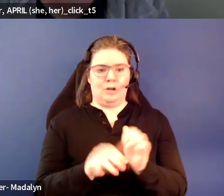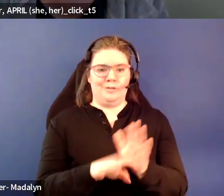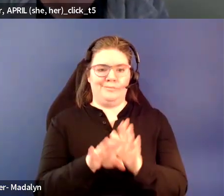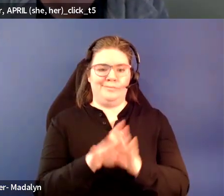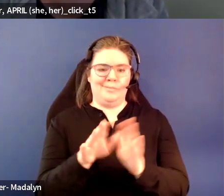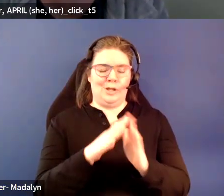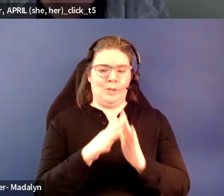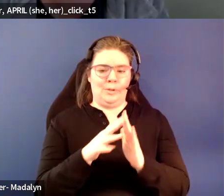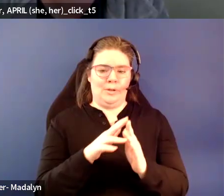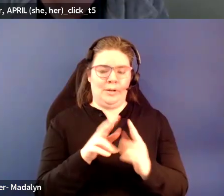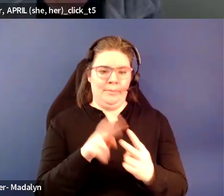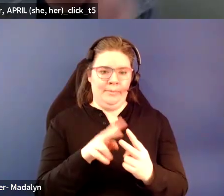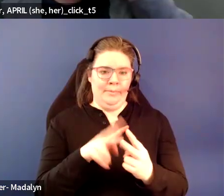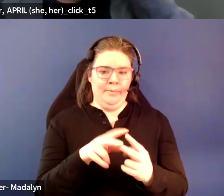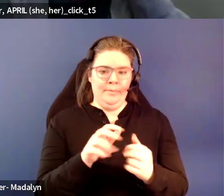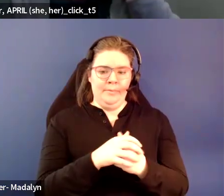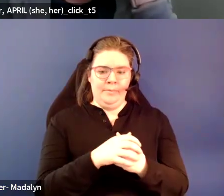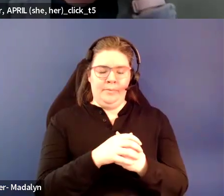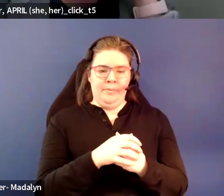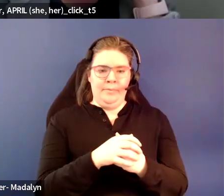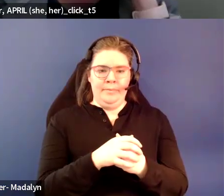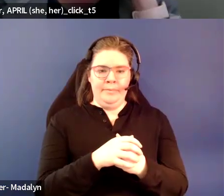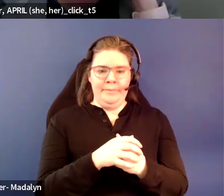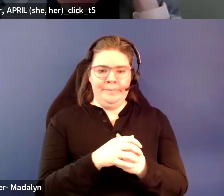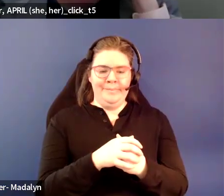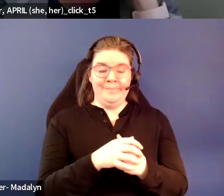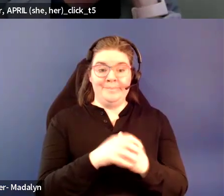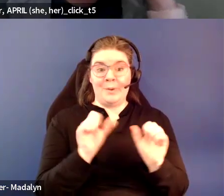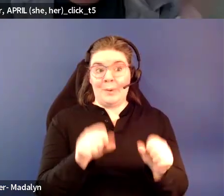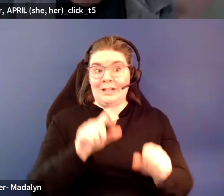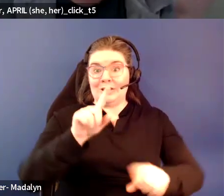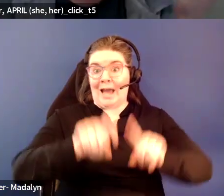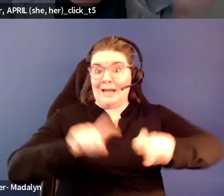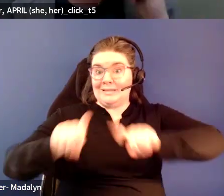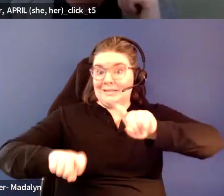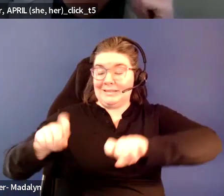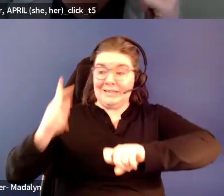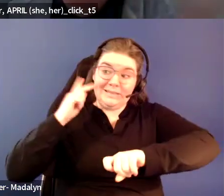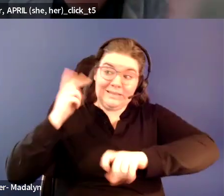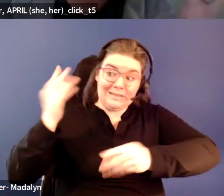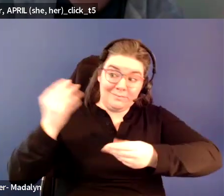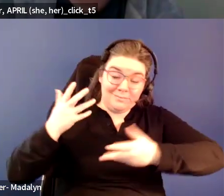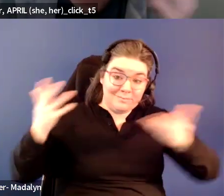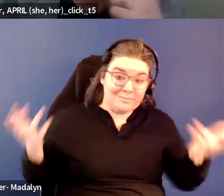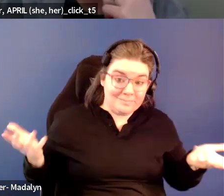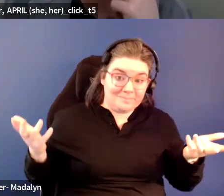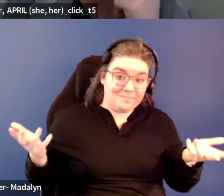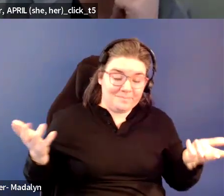Sierra Royster, APRIL (she, her): So we can also do that. We can at least ask all the people and see what we get back and see if it's different than what you've already had